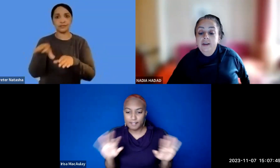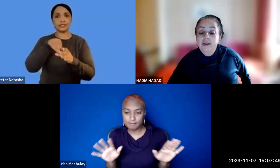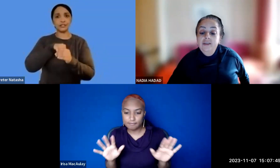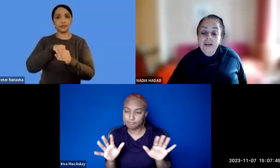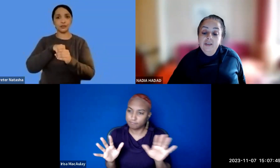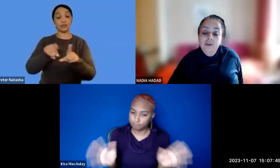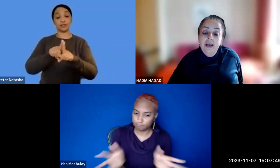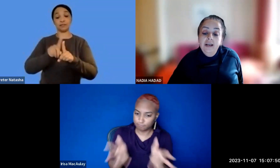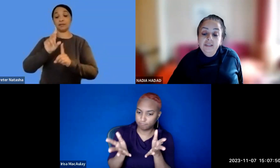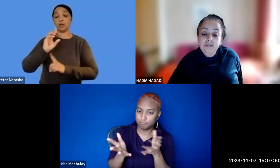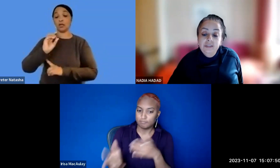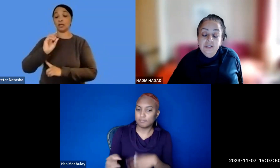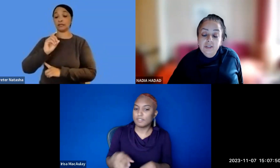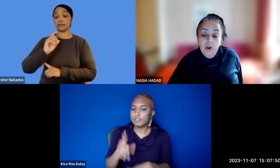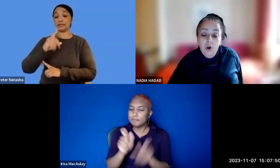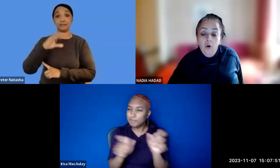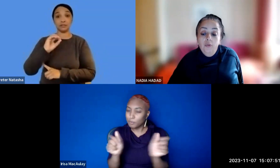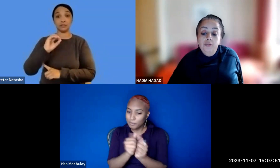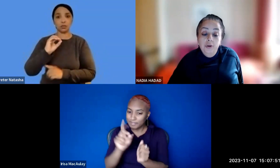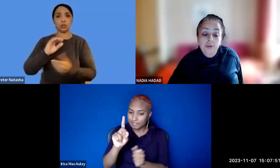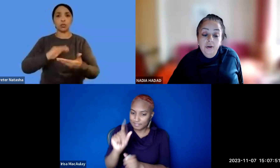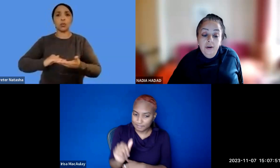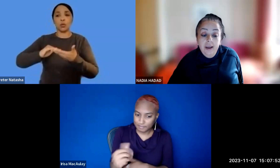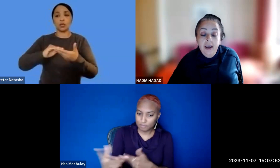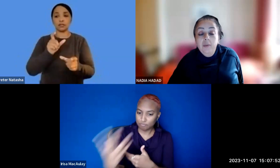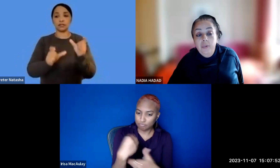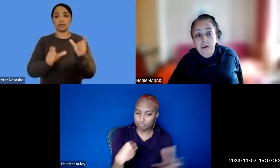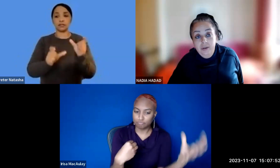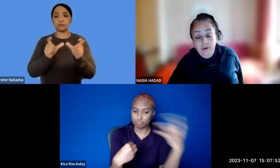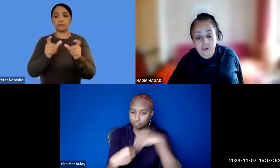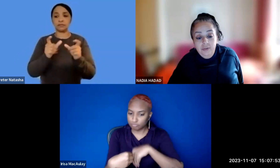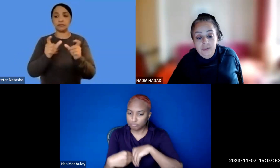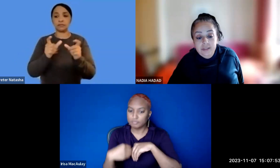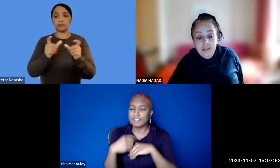in the international activities of donor and partner countries,